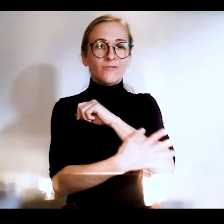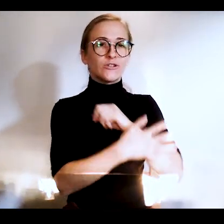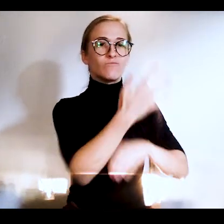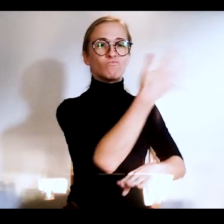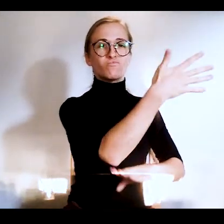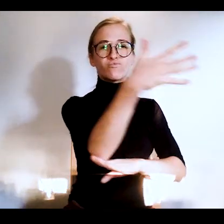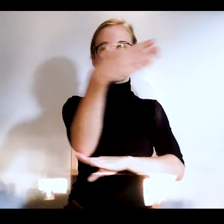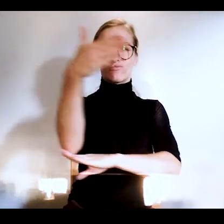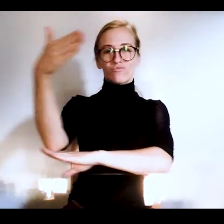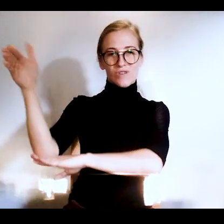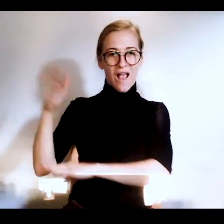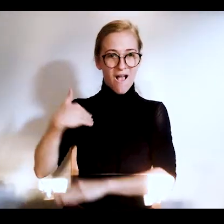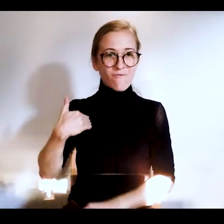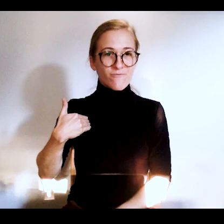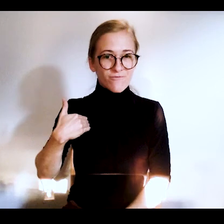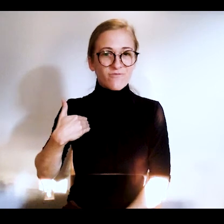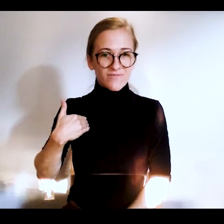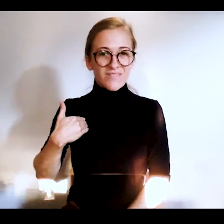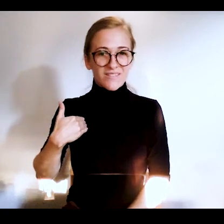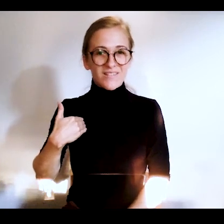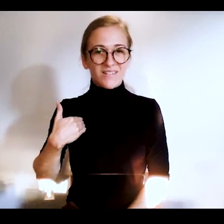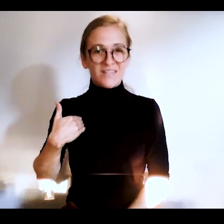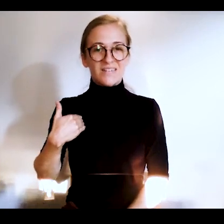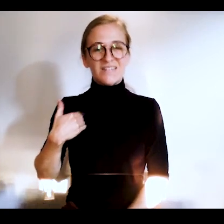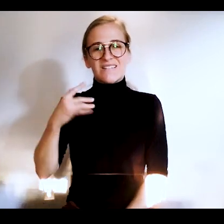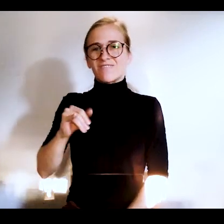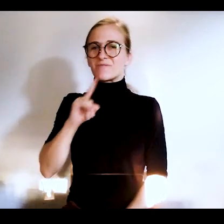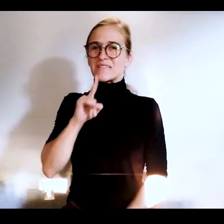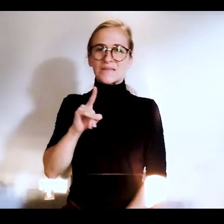around the monument that makes it .